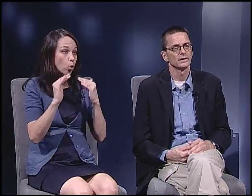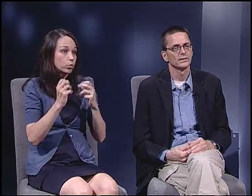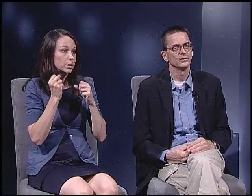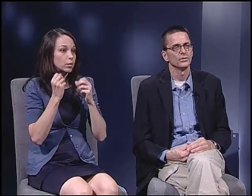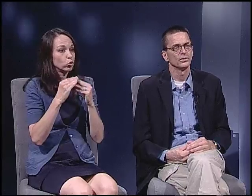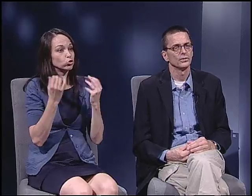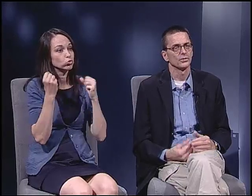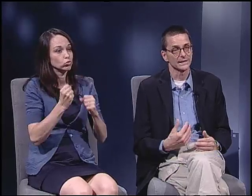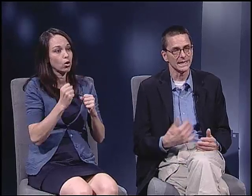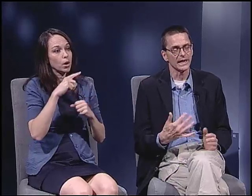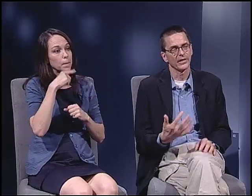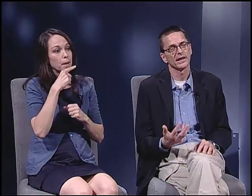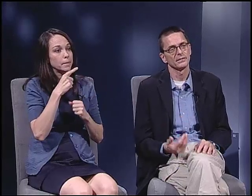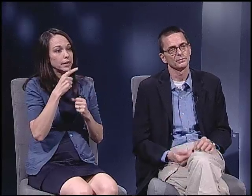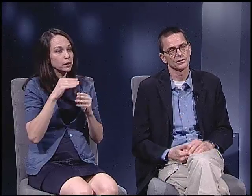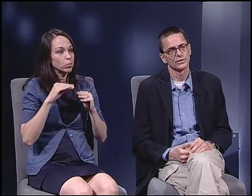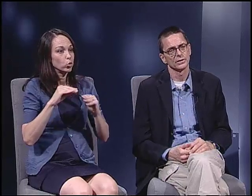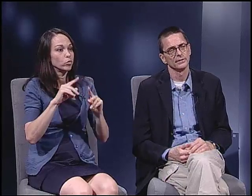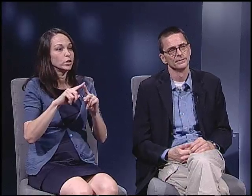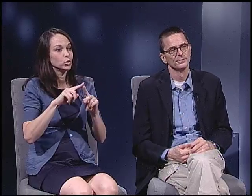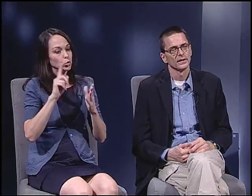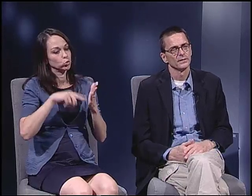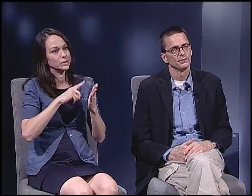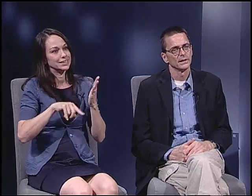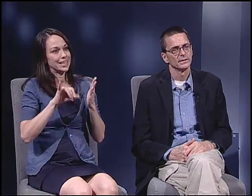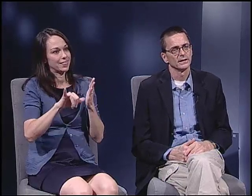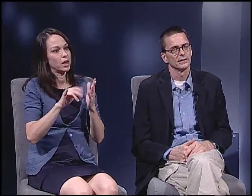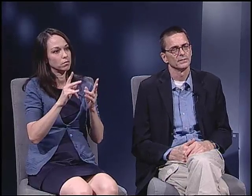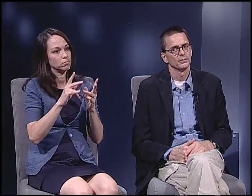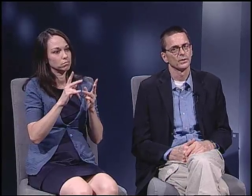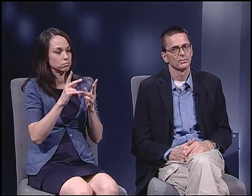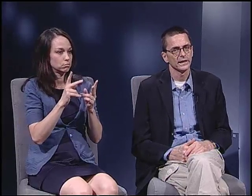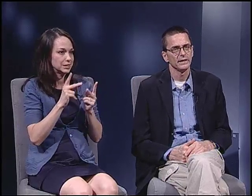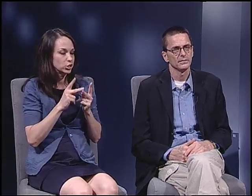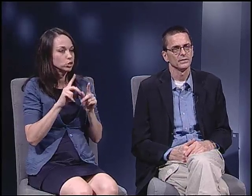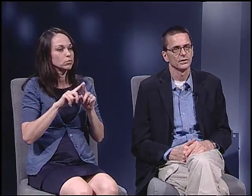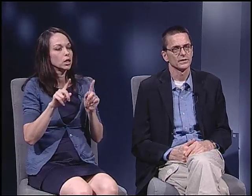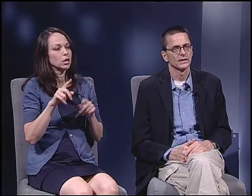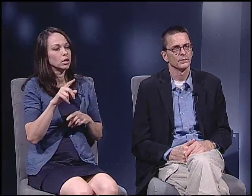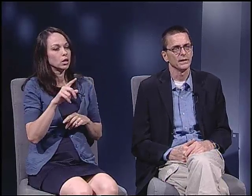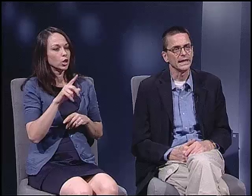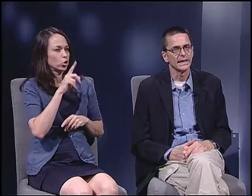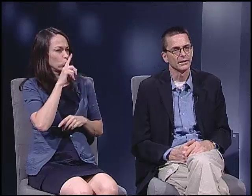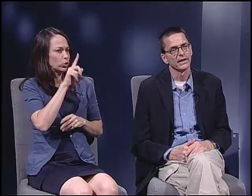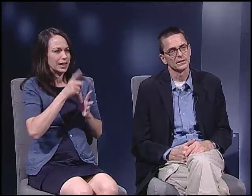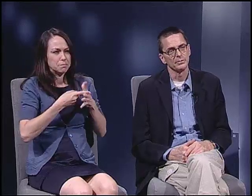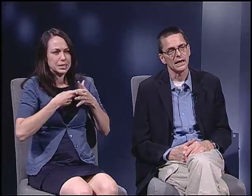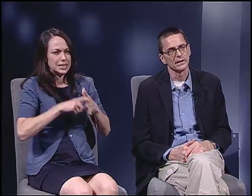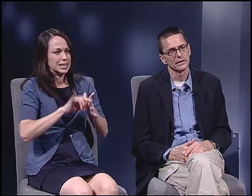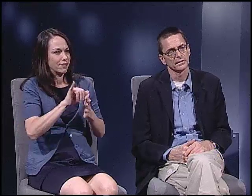to critique that position but we're really just at the beginning of that debate I think.